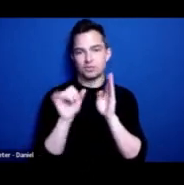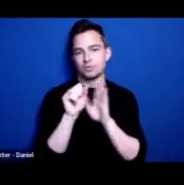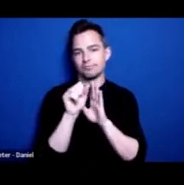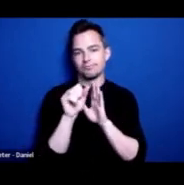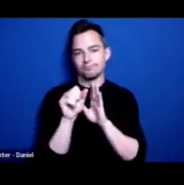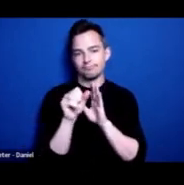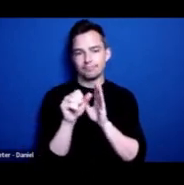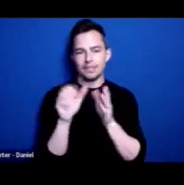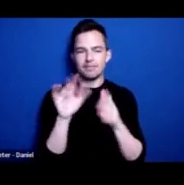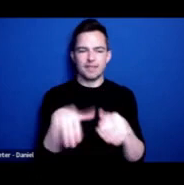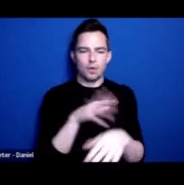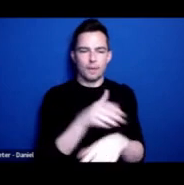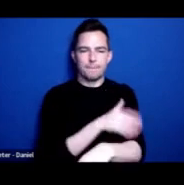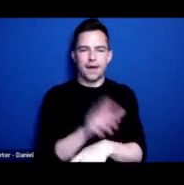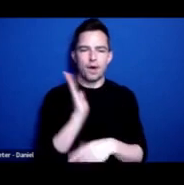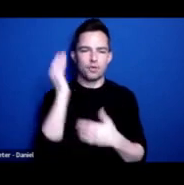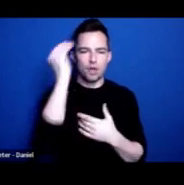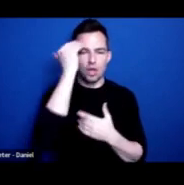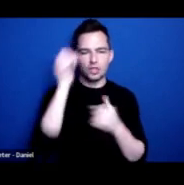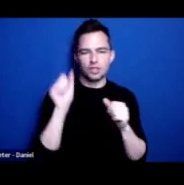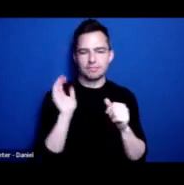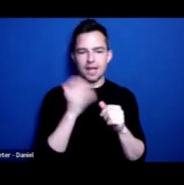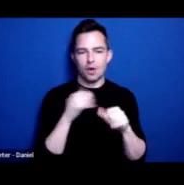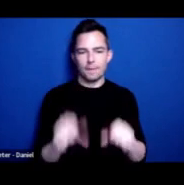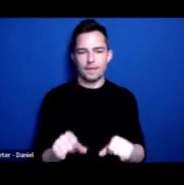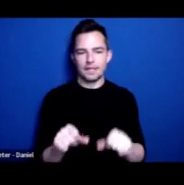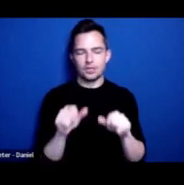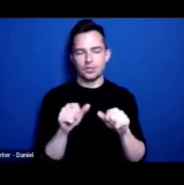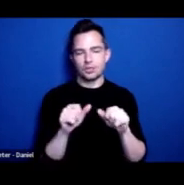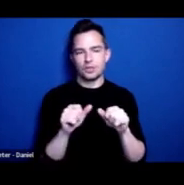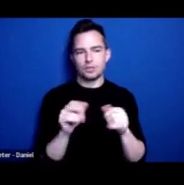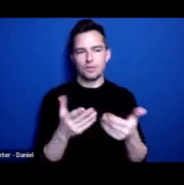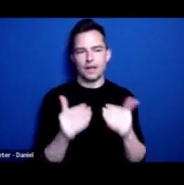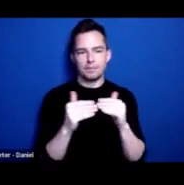state resources, it empowers our knowledge and our ability to